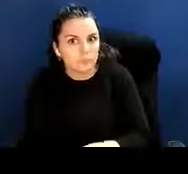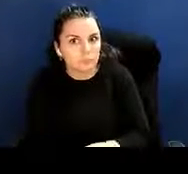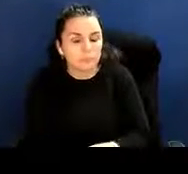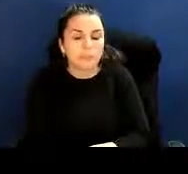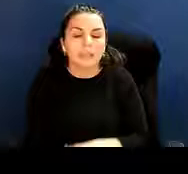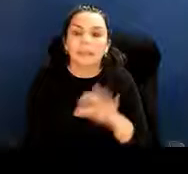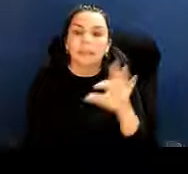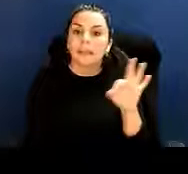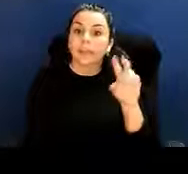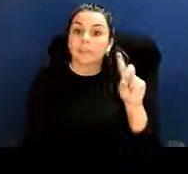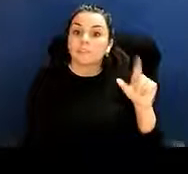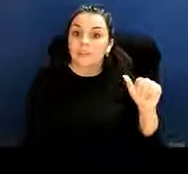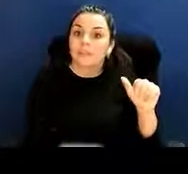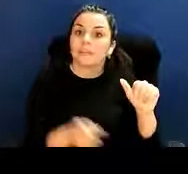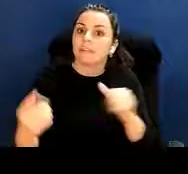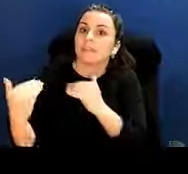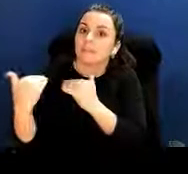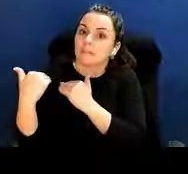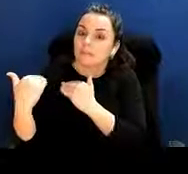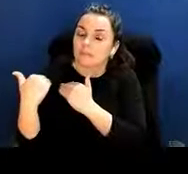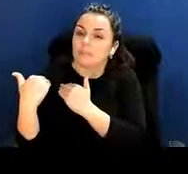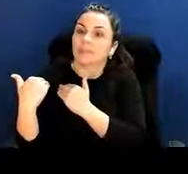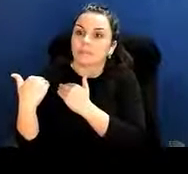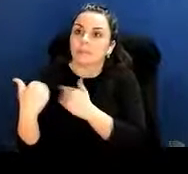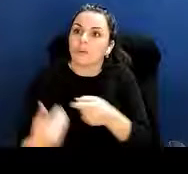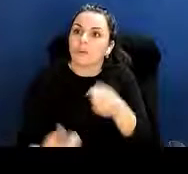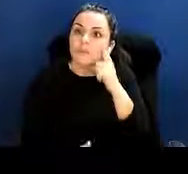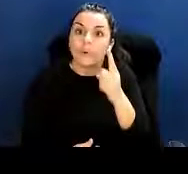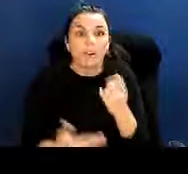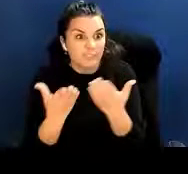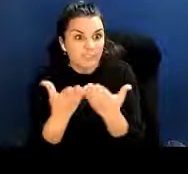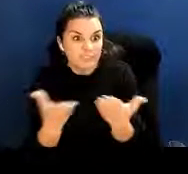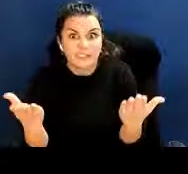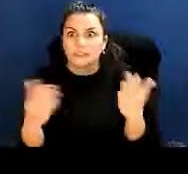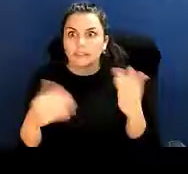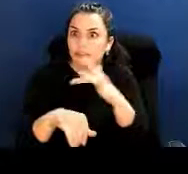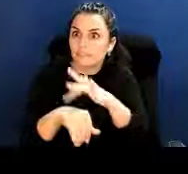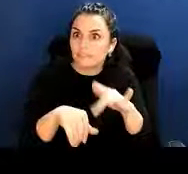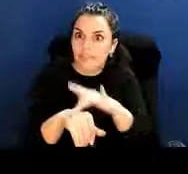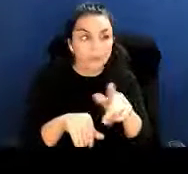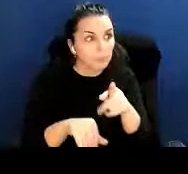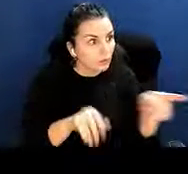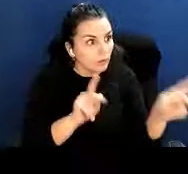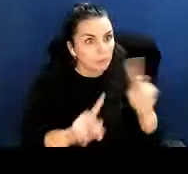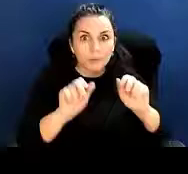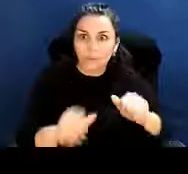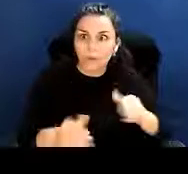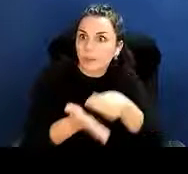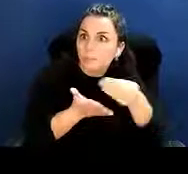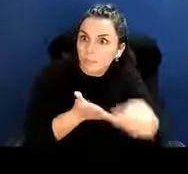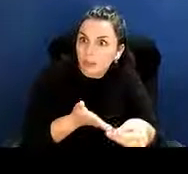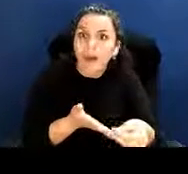that things that are available to the consumers on the markets, that they are safe. That's their function.